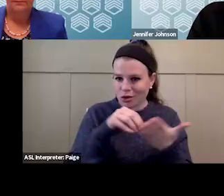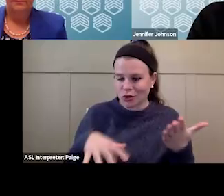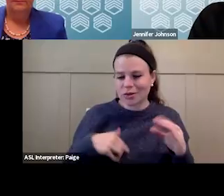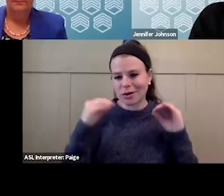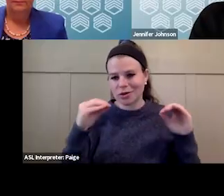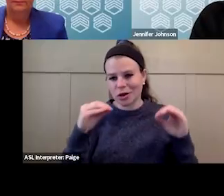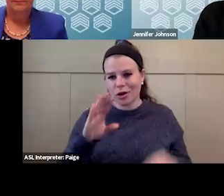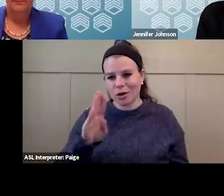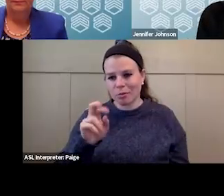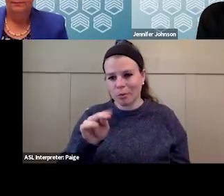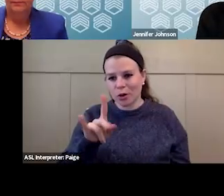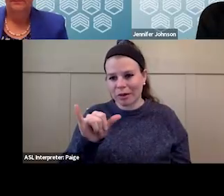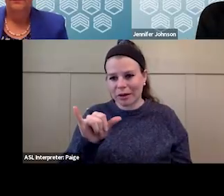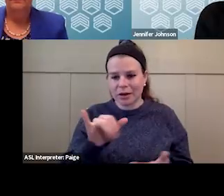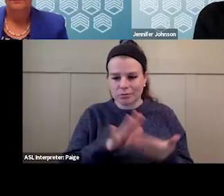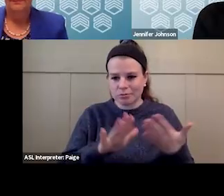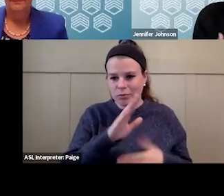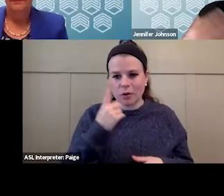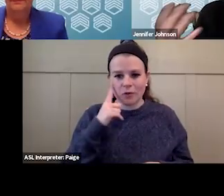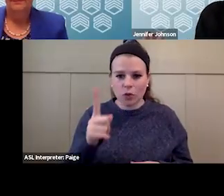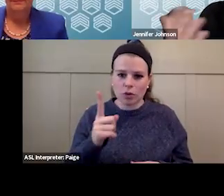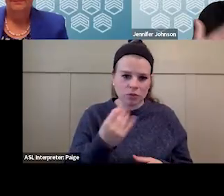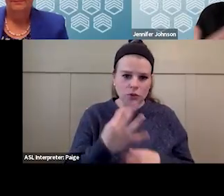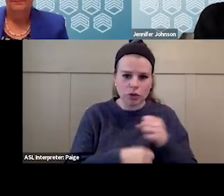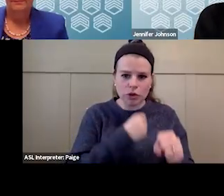I've also taught a lot of lawyers about what to do in the face of